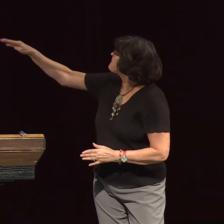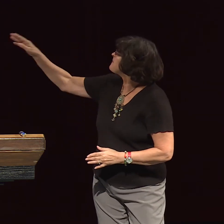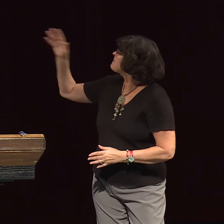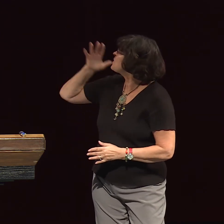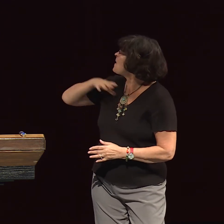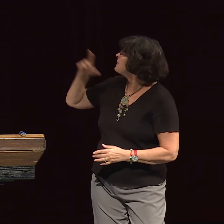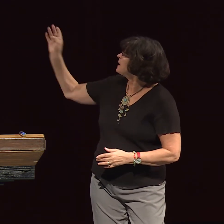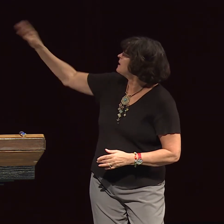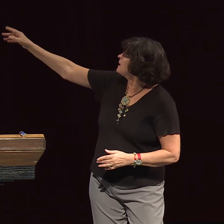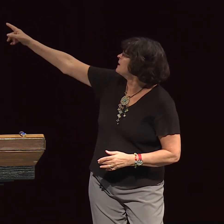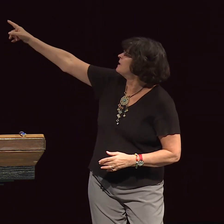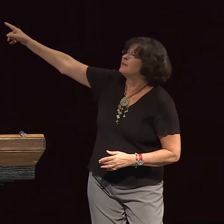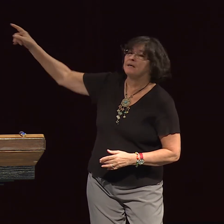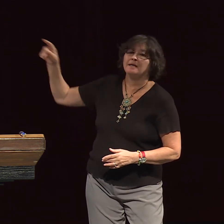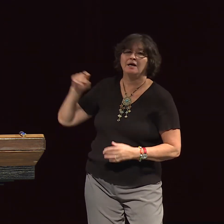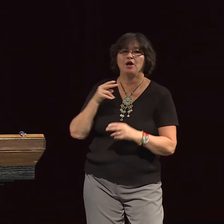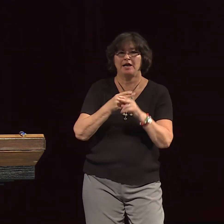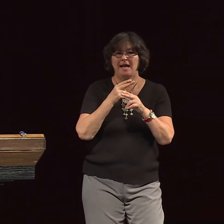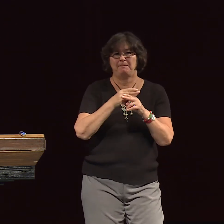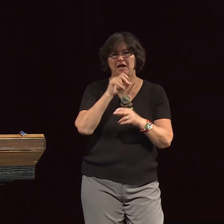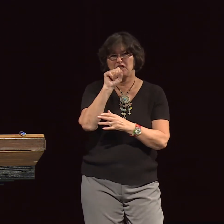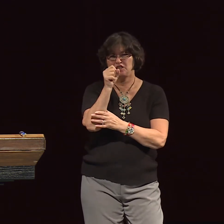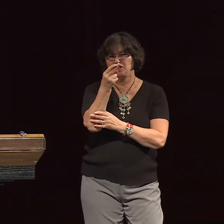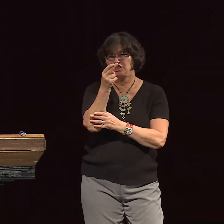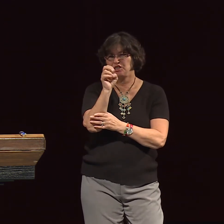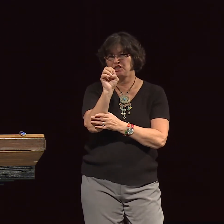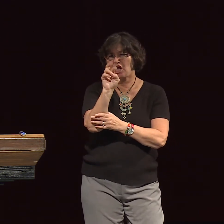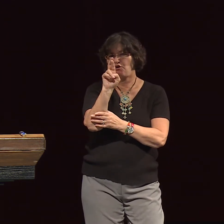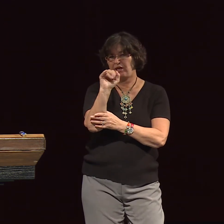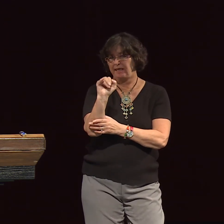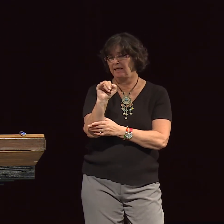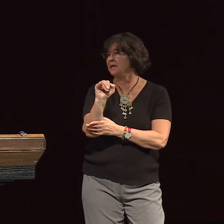is being, um, siphoned through to LEAD-K.